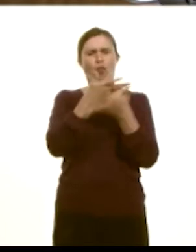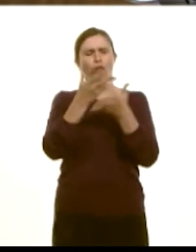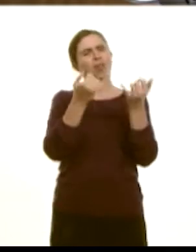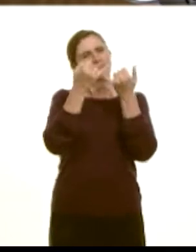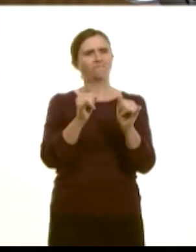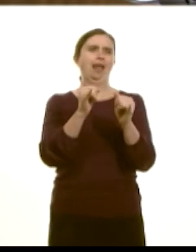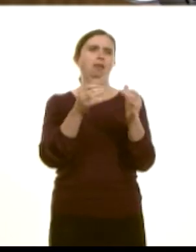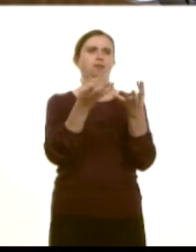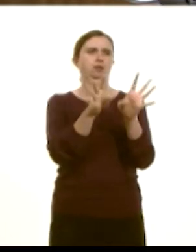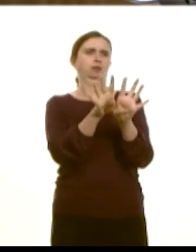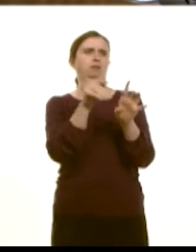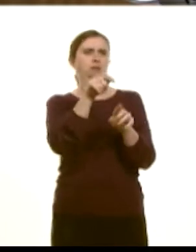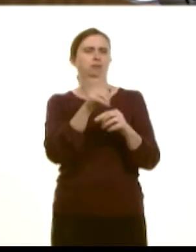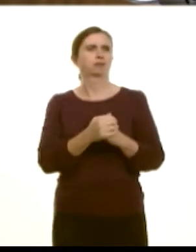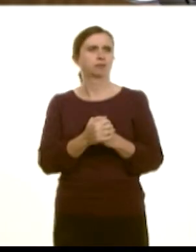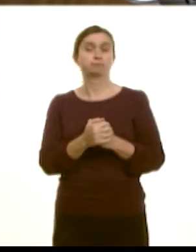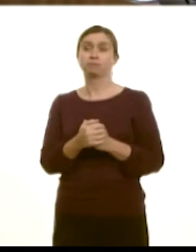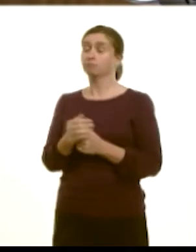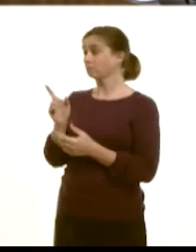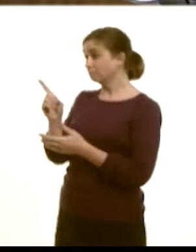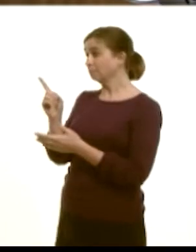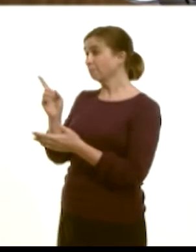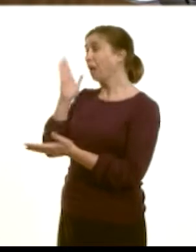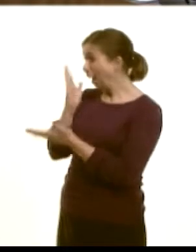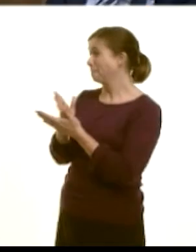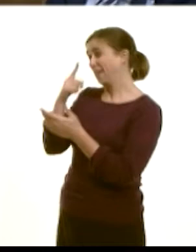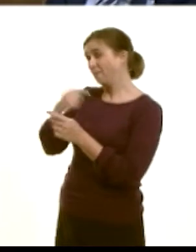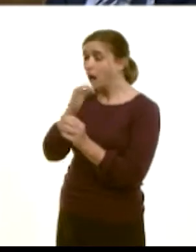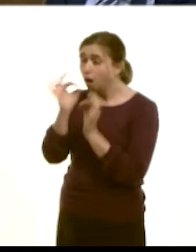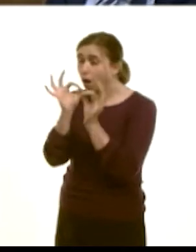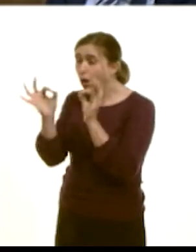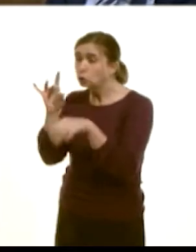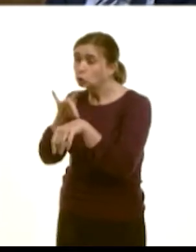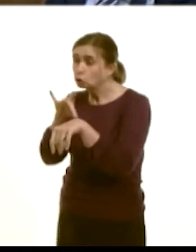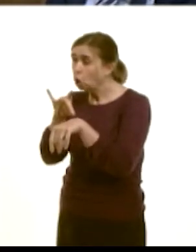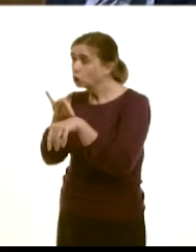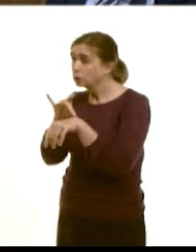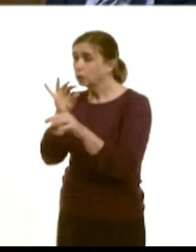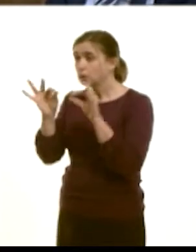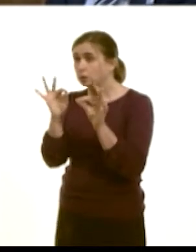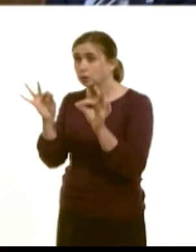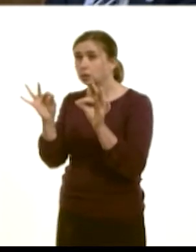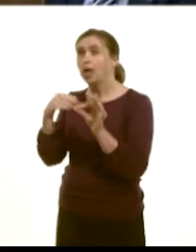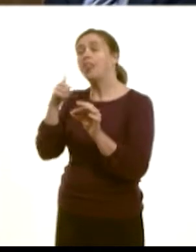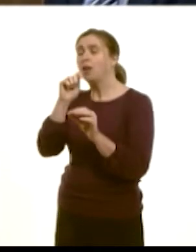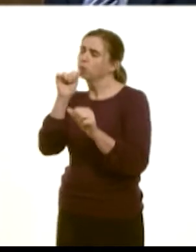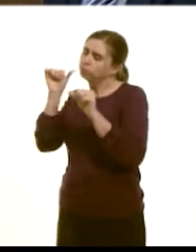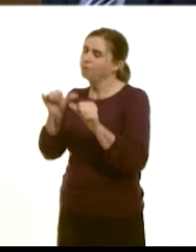Carwyn Jones: I can guarantee him that if I spoke to most doctors in Walesóand I tread on difficult ground againóthey would prefer to be in Wales than under his party in the NHS in England.